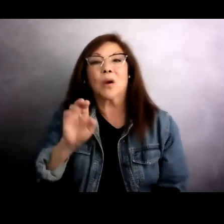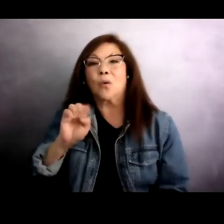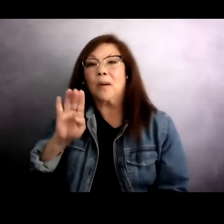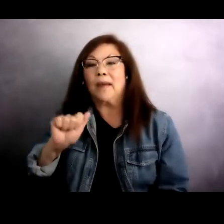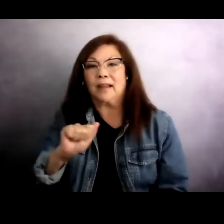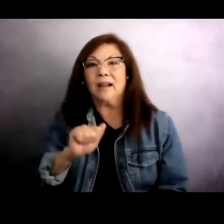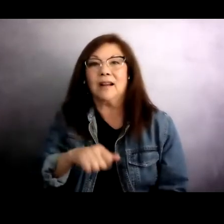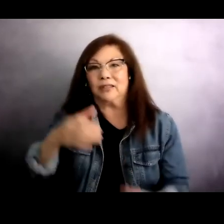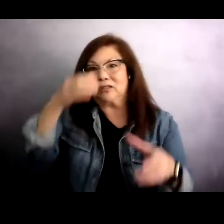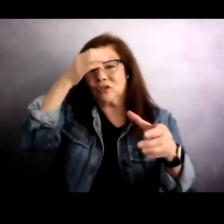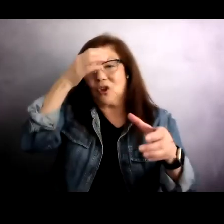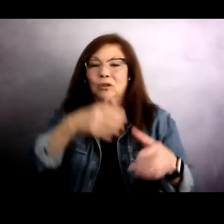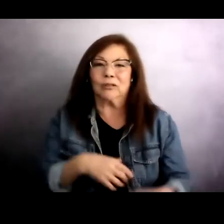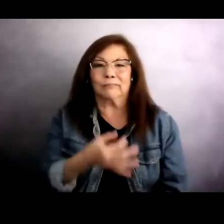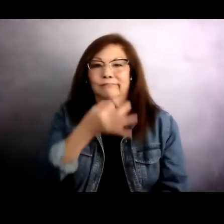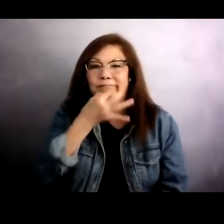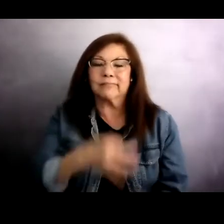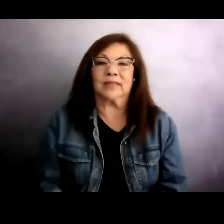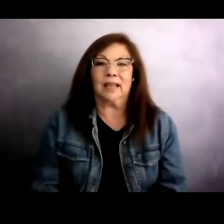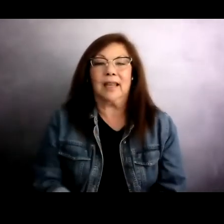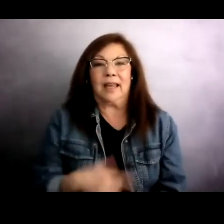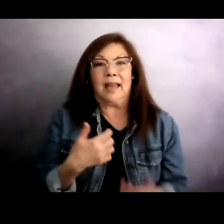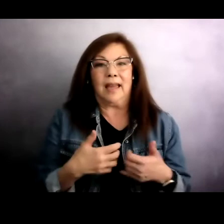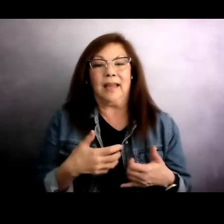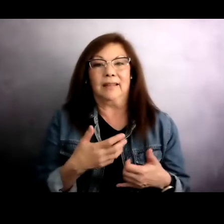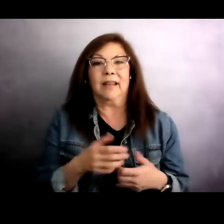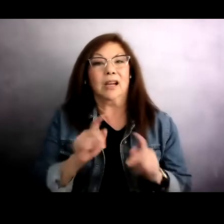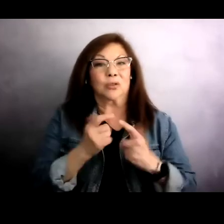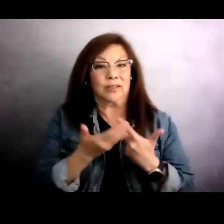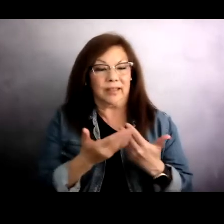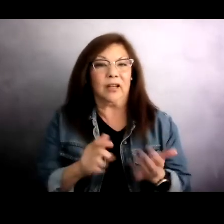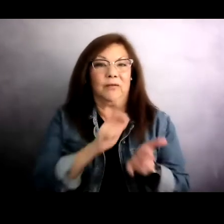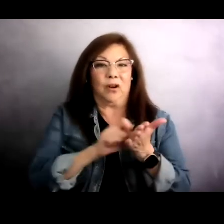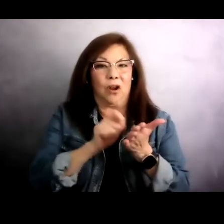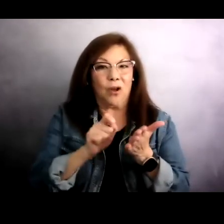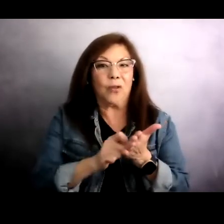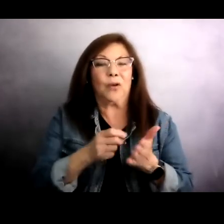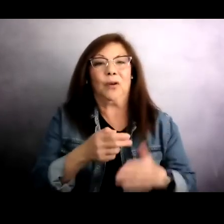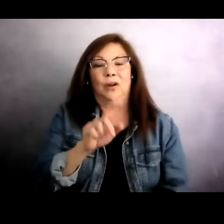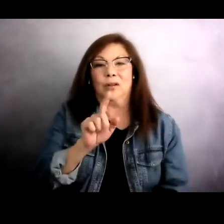And the Nebula Locus and World Fantasy Award nominate author of the 'Poppy War' trilogy. 'Poppy War'.